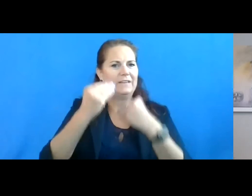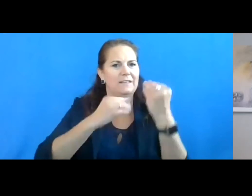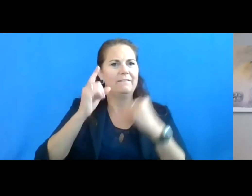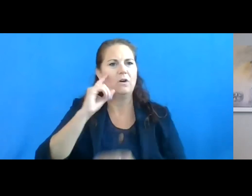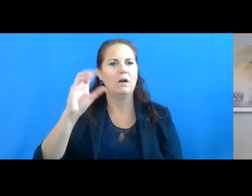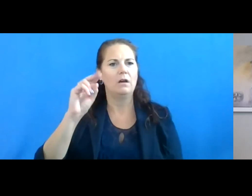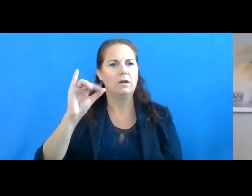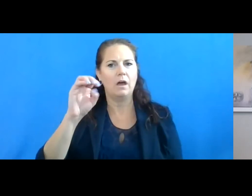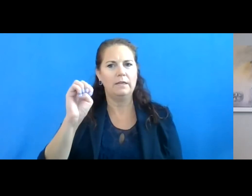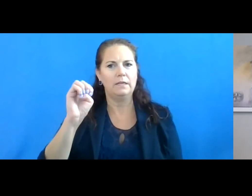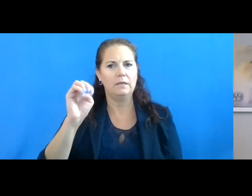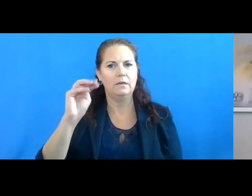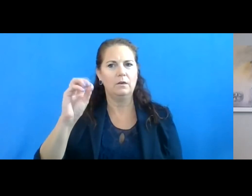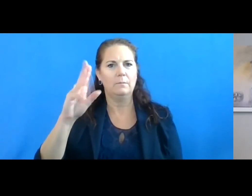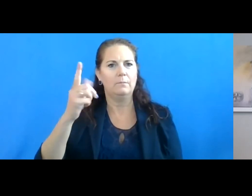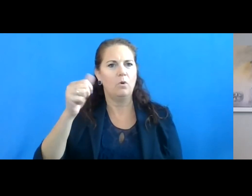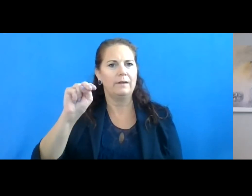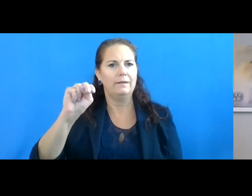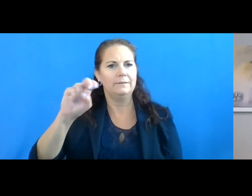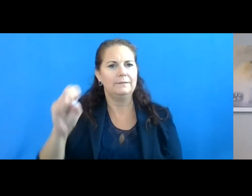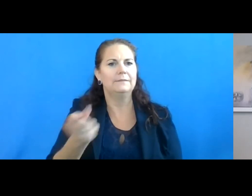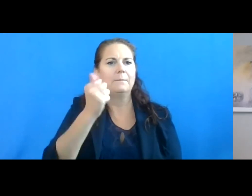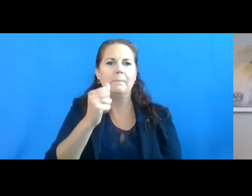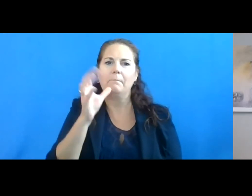mother. And I had met Connie Morgan.